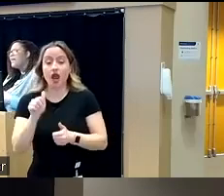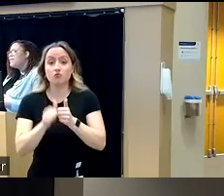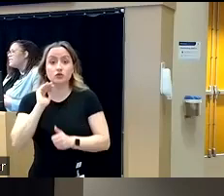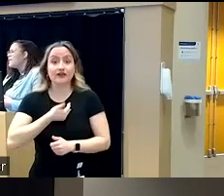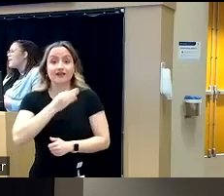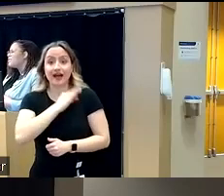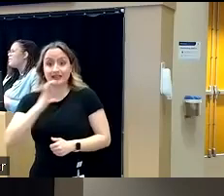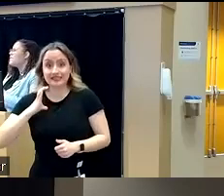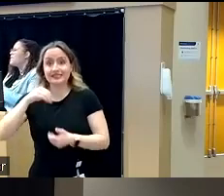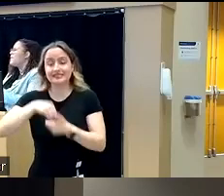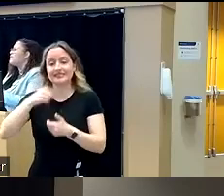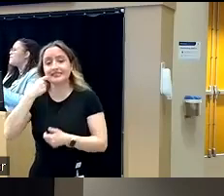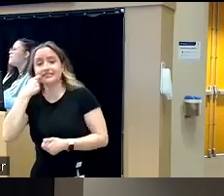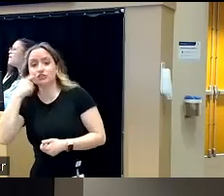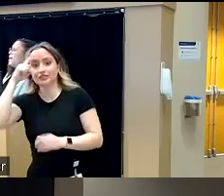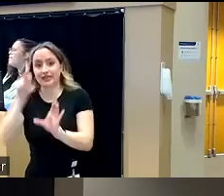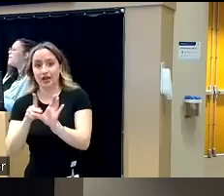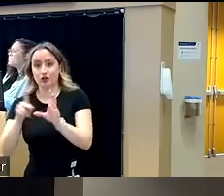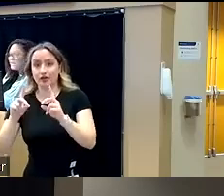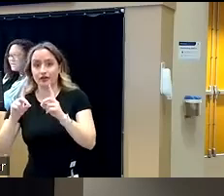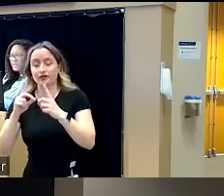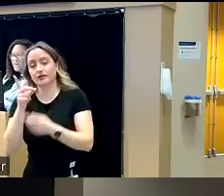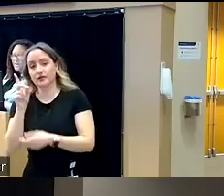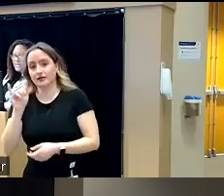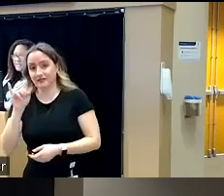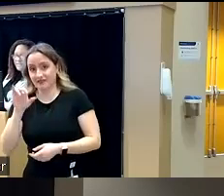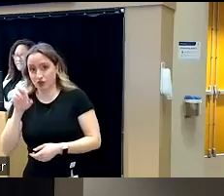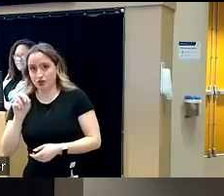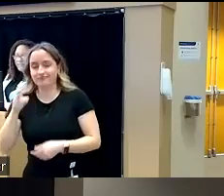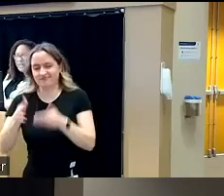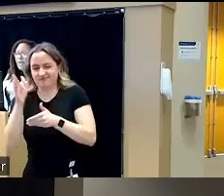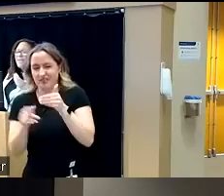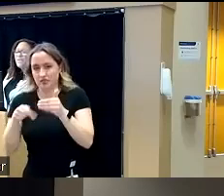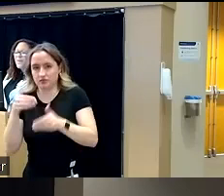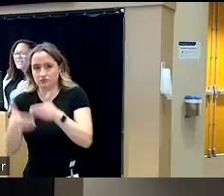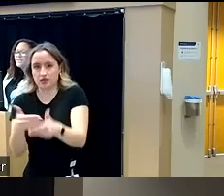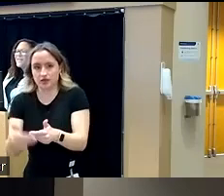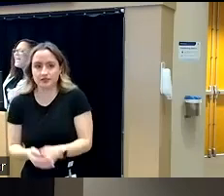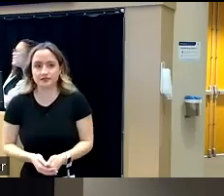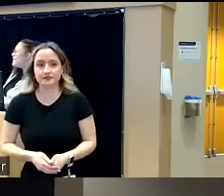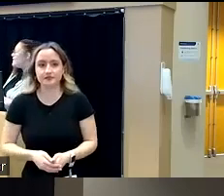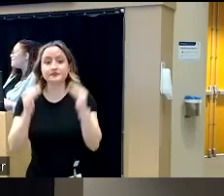our addiction Psychiatry division have also completed this process rpgy2 Psychiatry